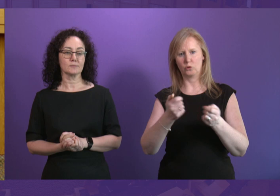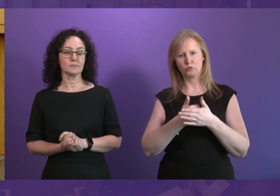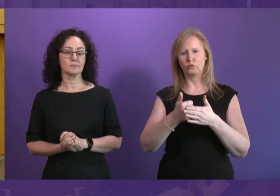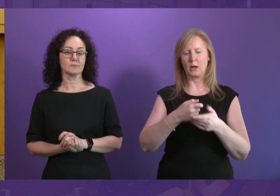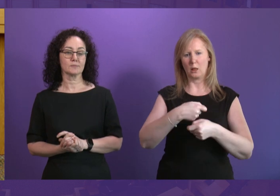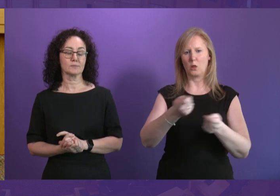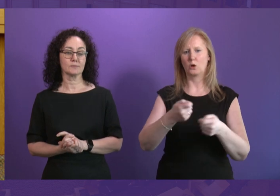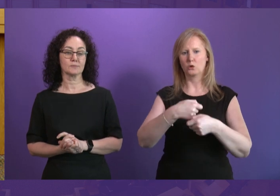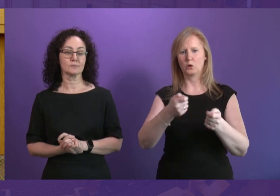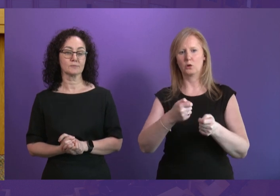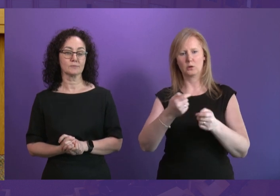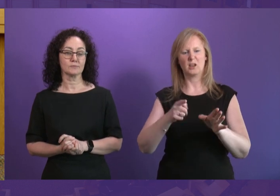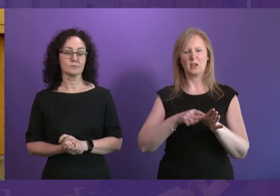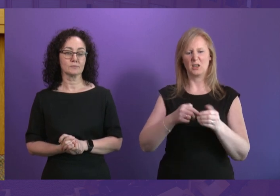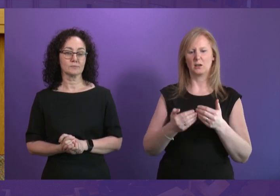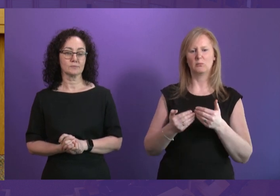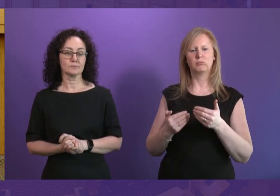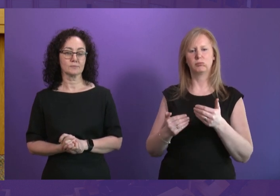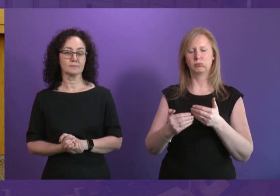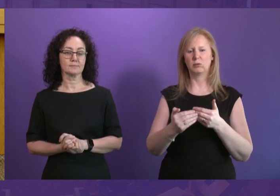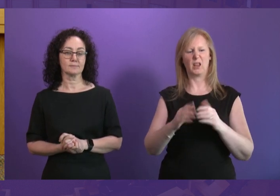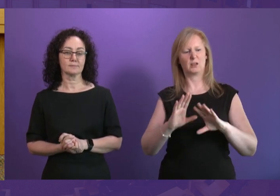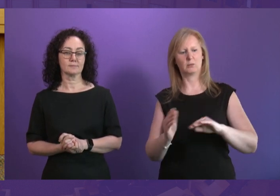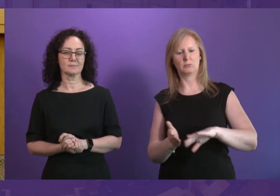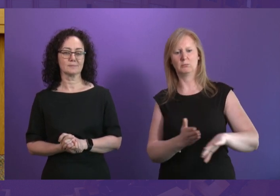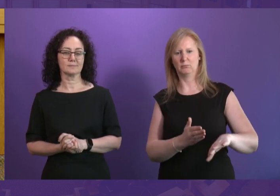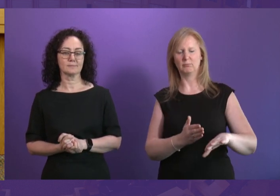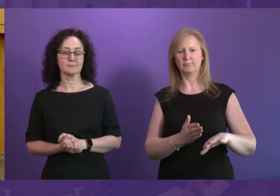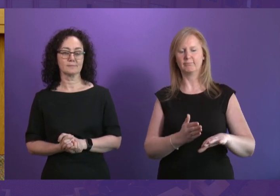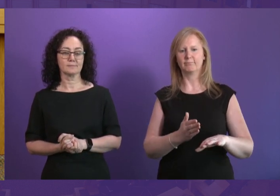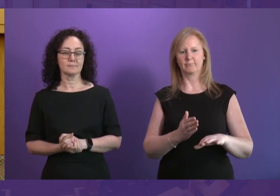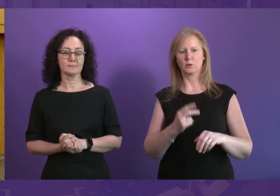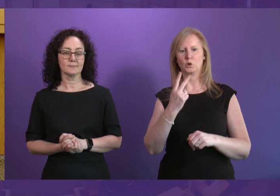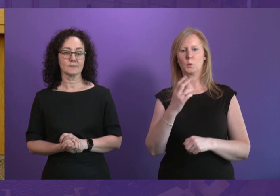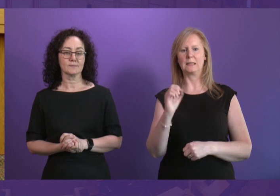over subsequent years, before it was quietly abandoned, unclaimed, in 2017.